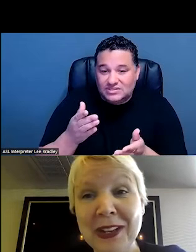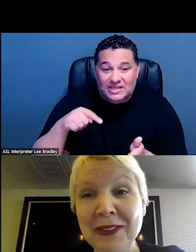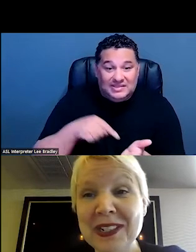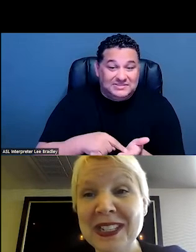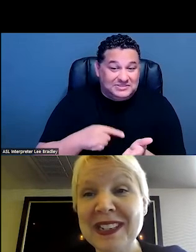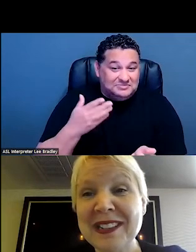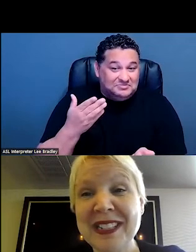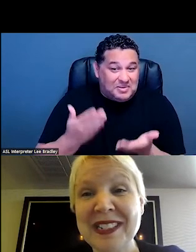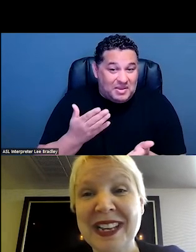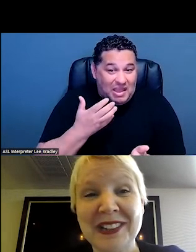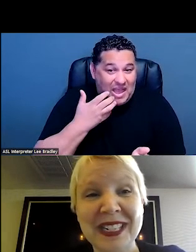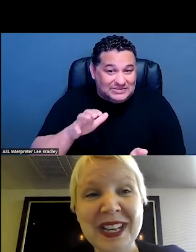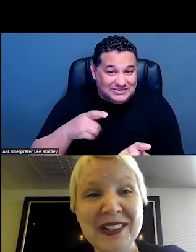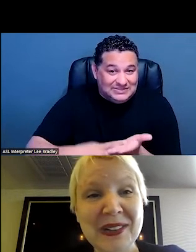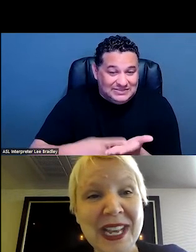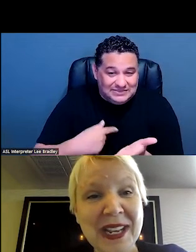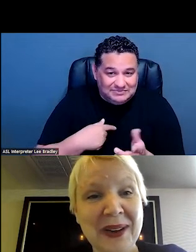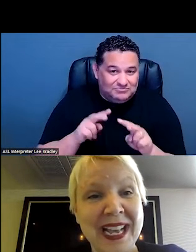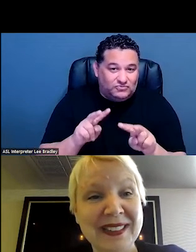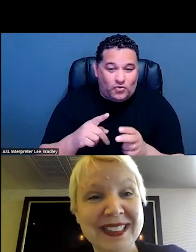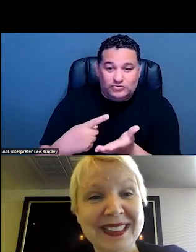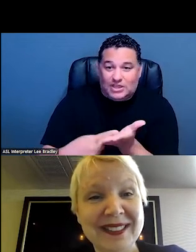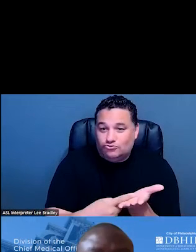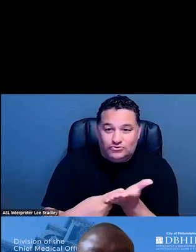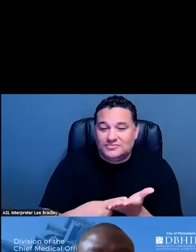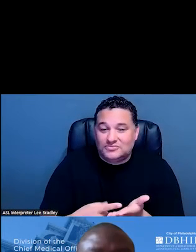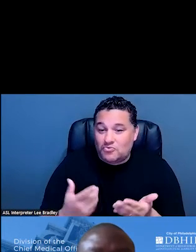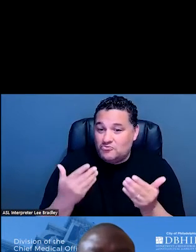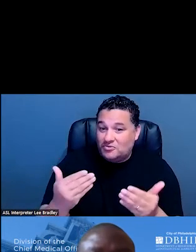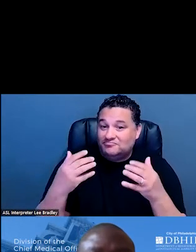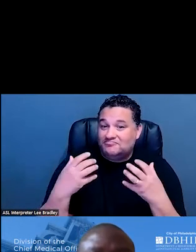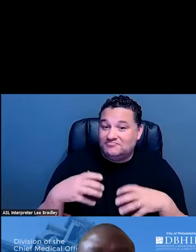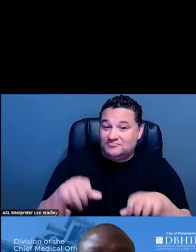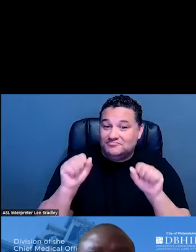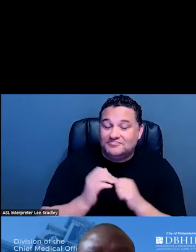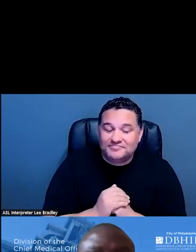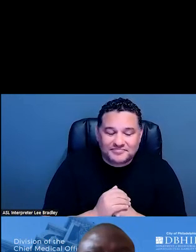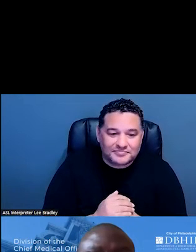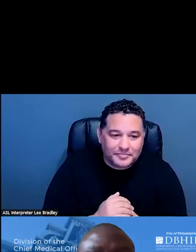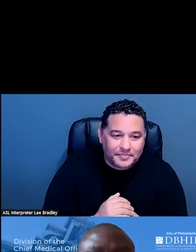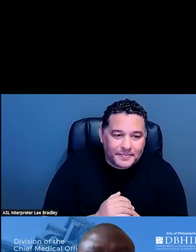US THIS YESTERDAY OF MEDICATION DURING CRISIS SERVICE. THIS MIGHT GET A LITTLE HEATED. LOOKING FORWARD TO